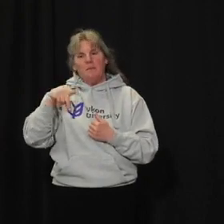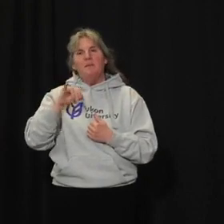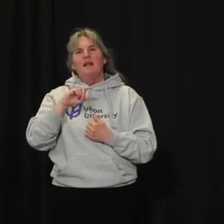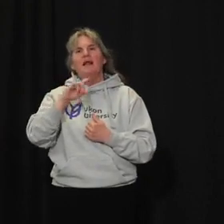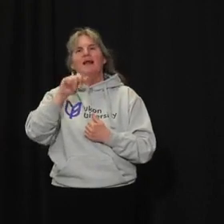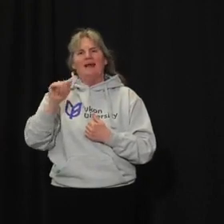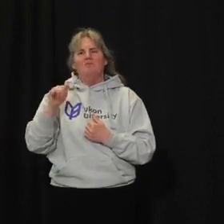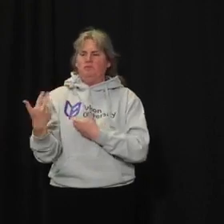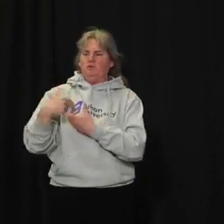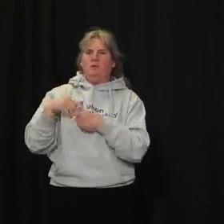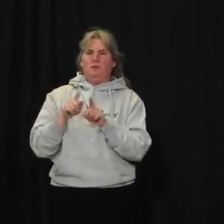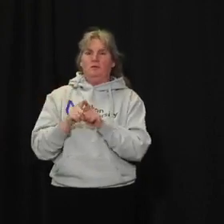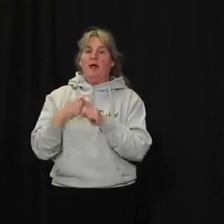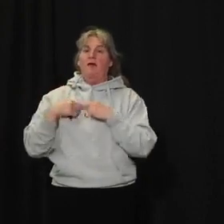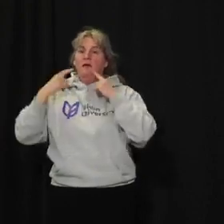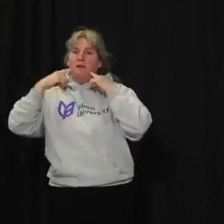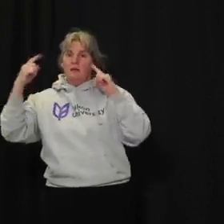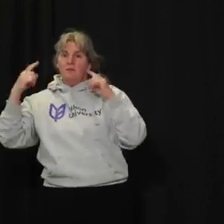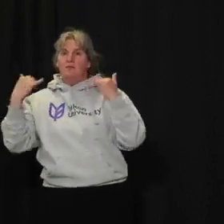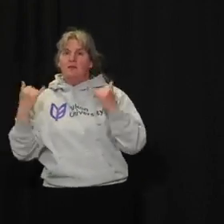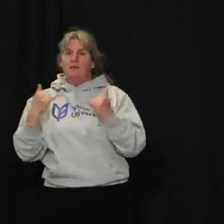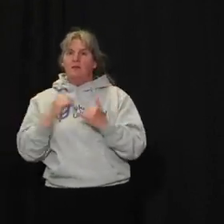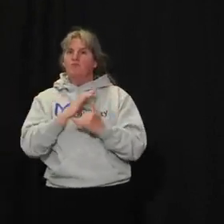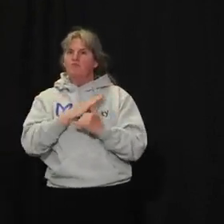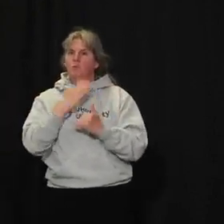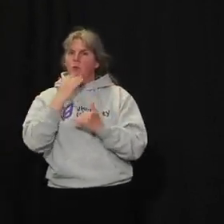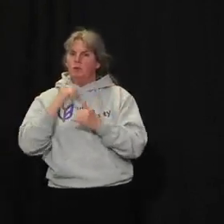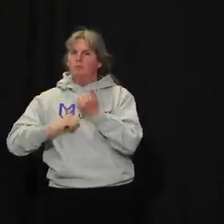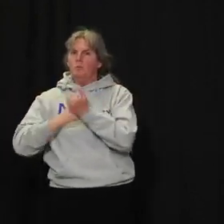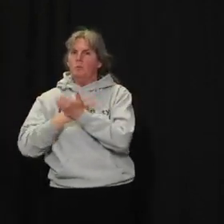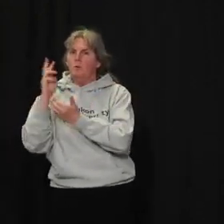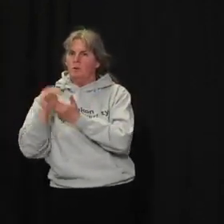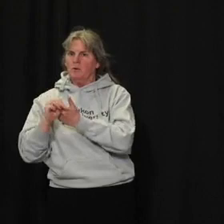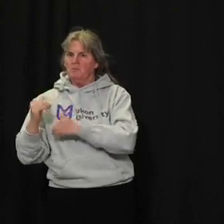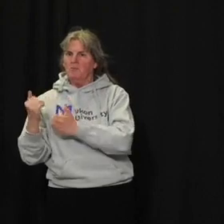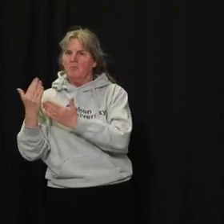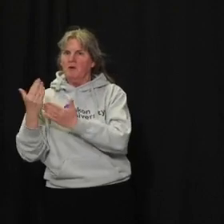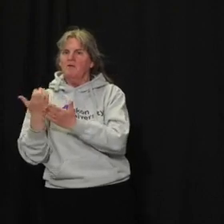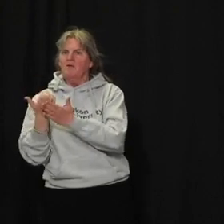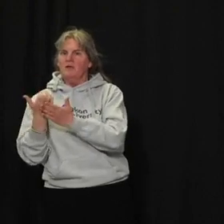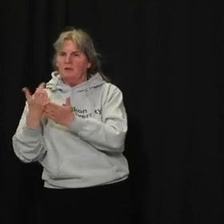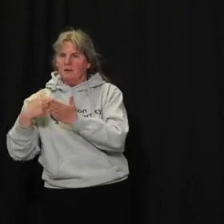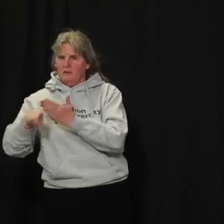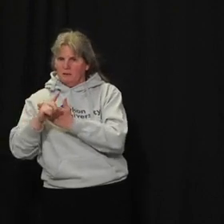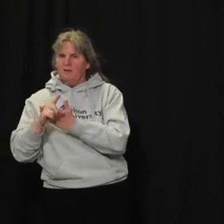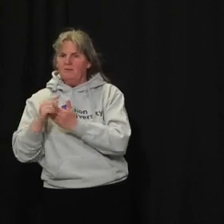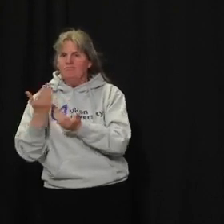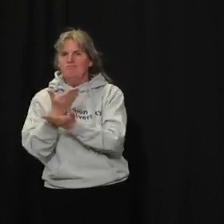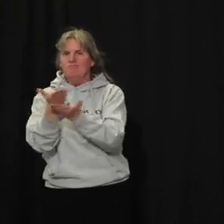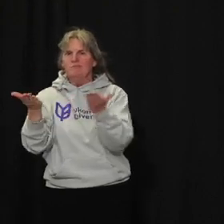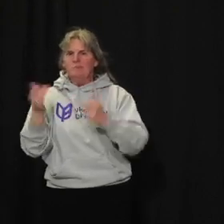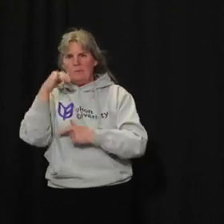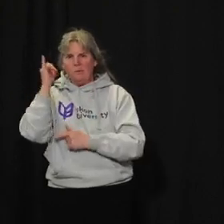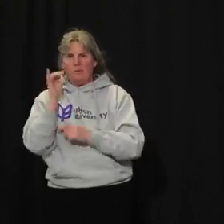Ranj Pillai who is joining us. He has an announcement about a very valuable support program that will be made available to